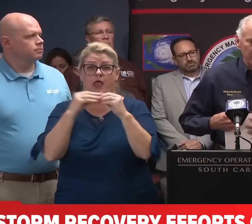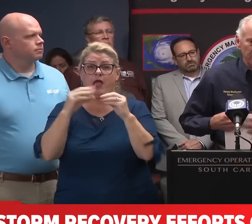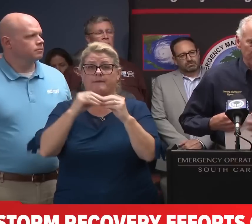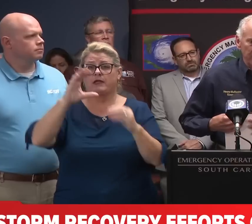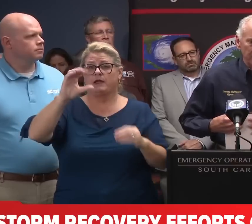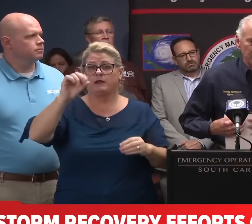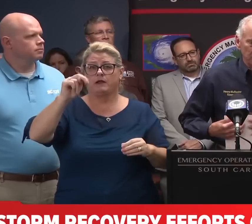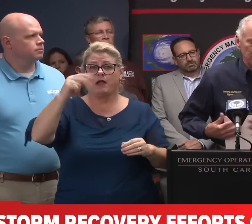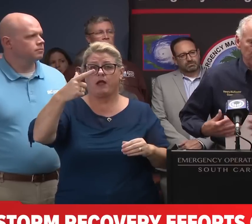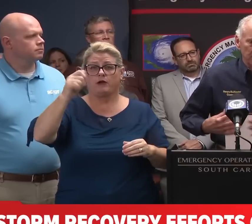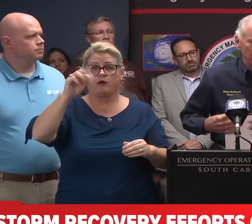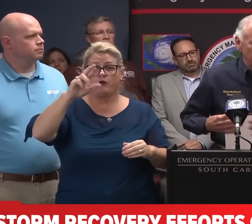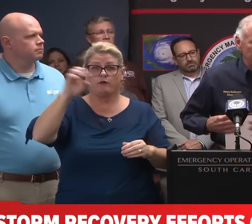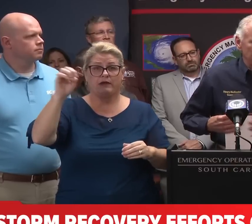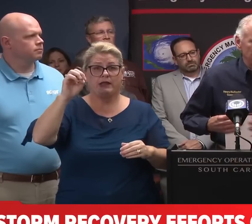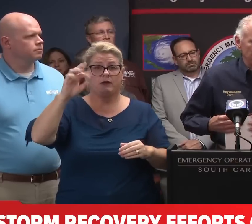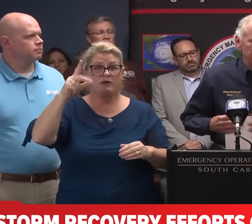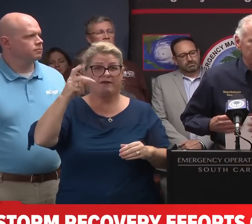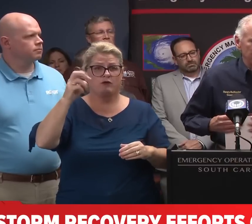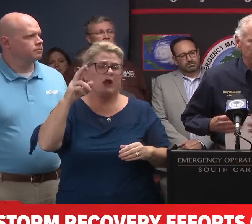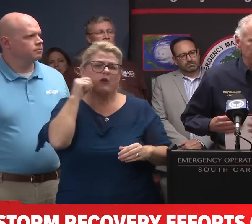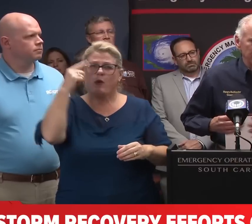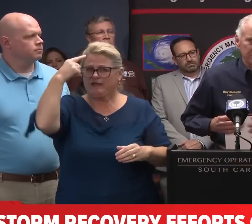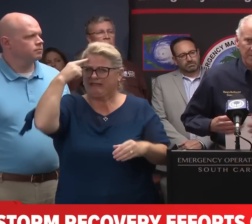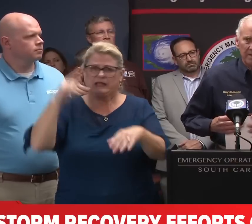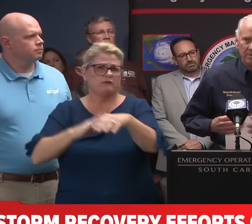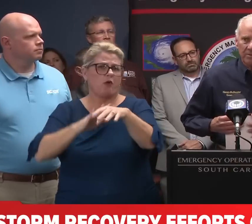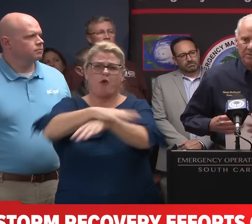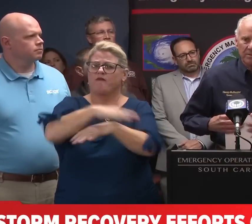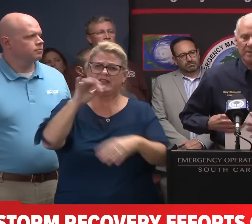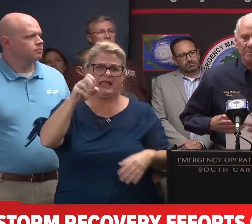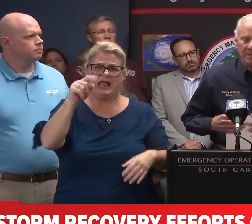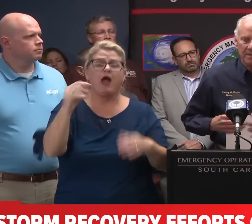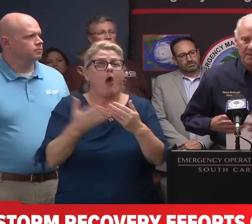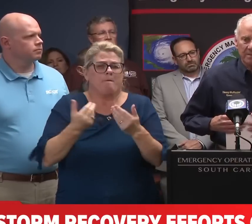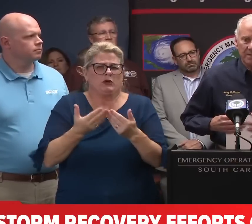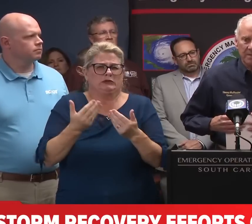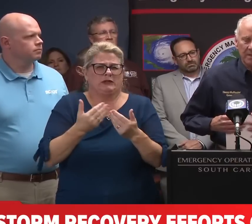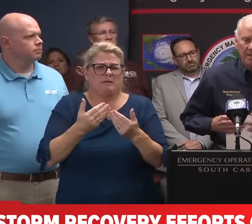will be, uh was, I don't think it's crested yet. Maybe it's about to crest. We'll hear about that in a minute,